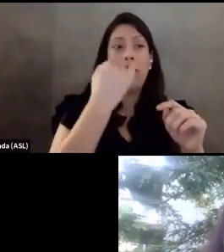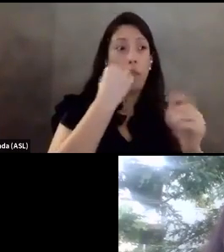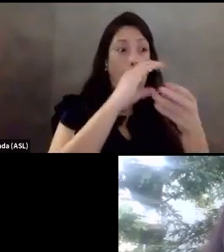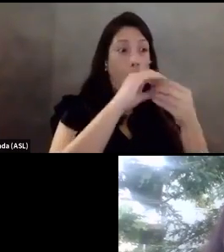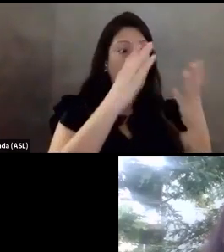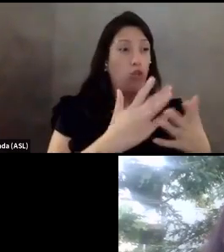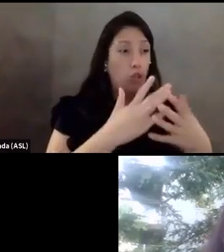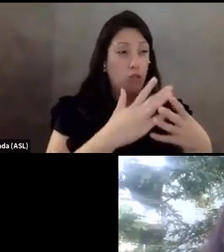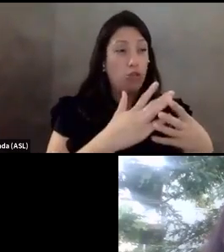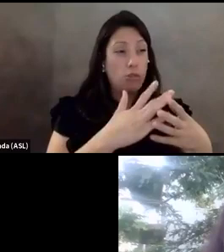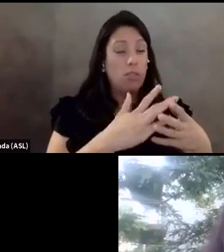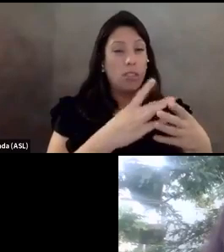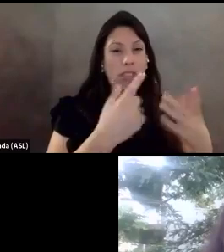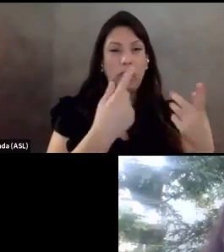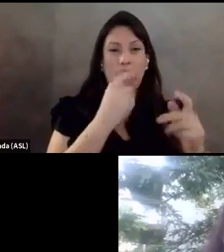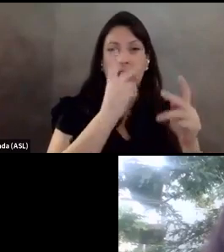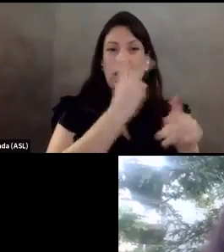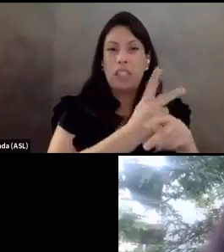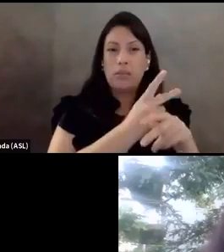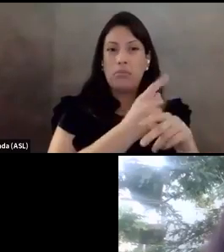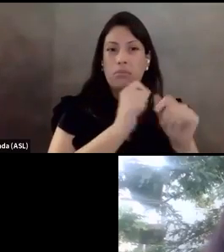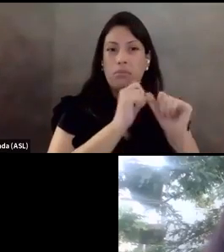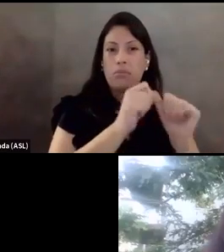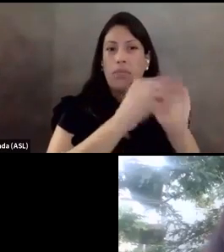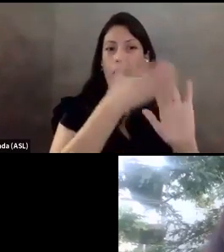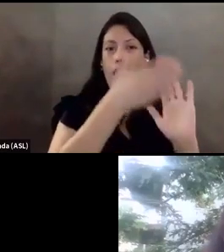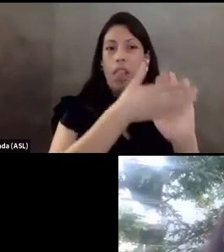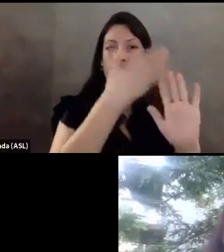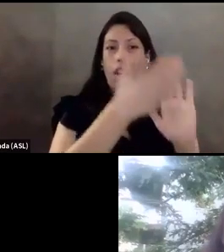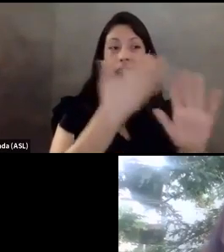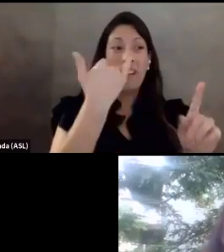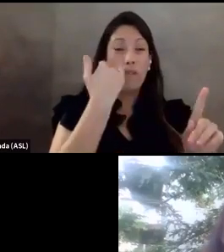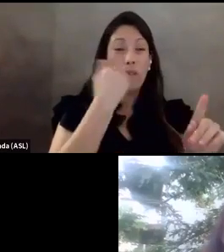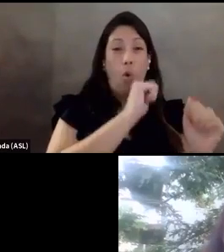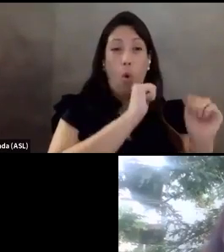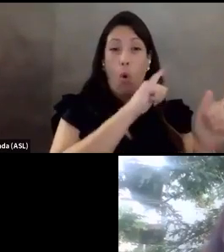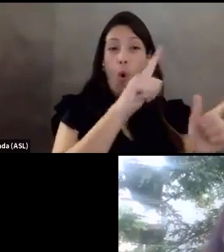everybody, basically everybody in the facility down with the virus,